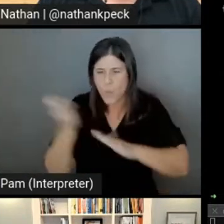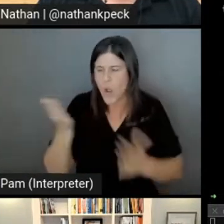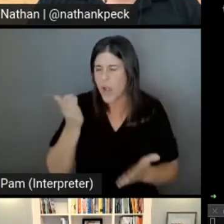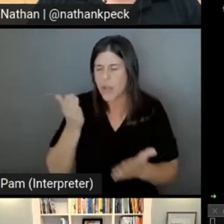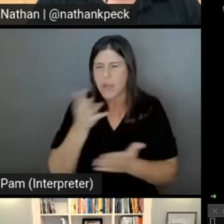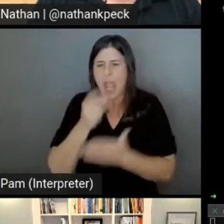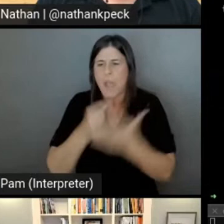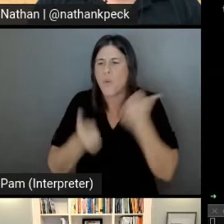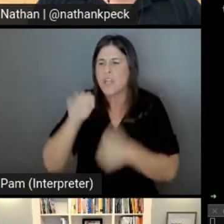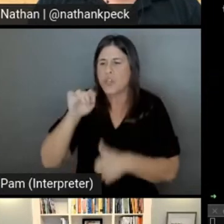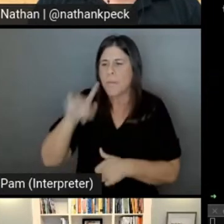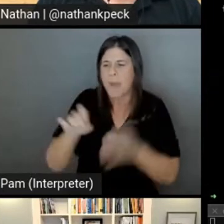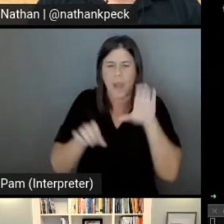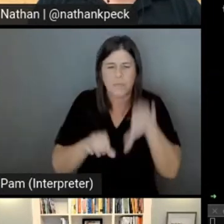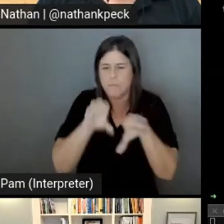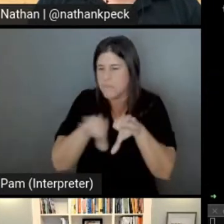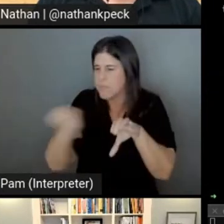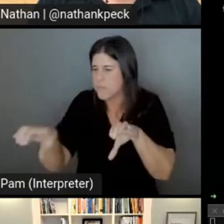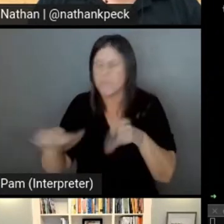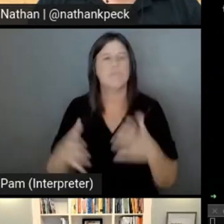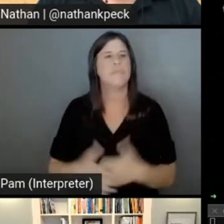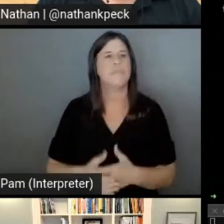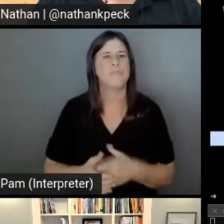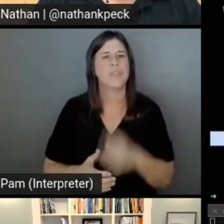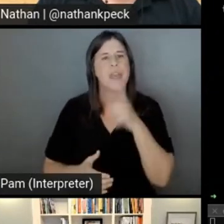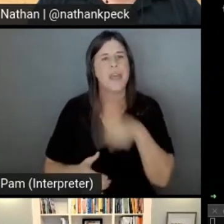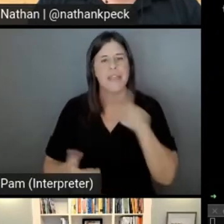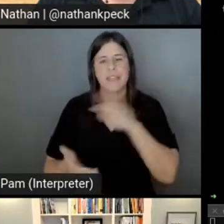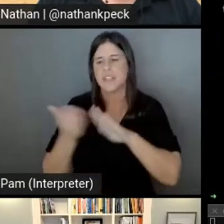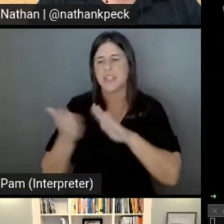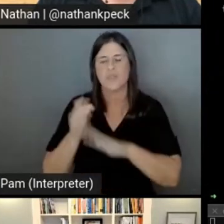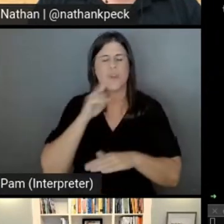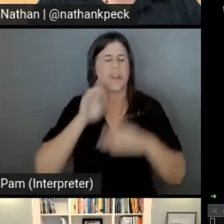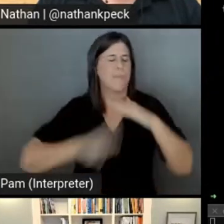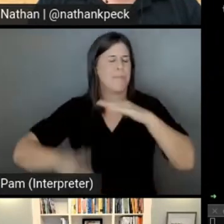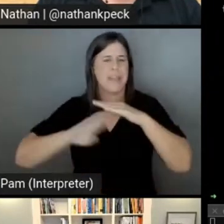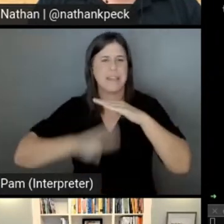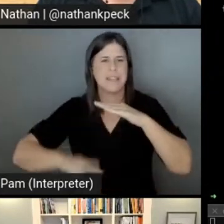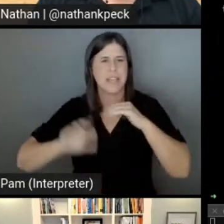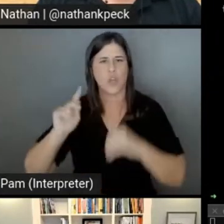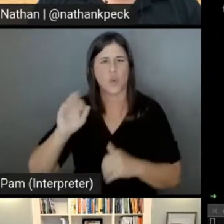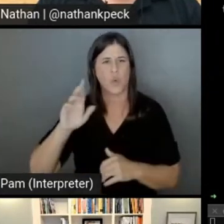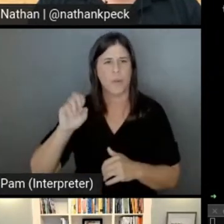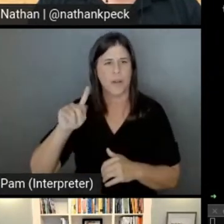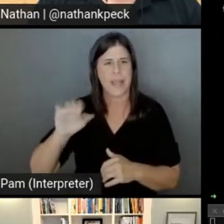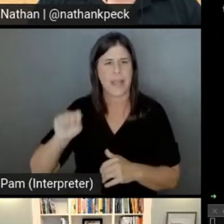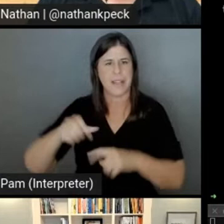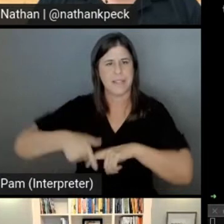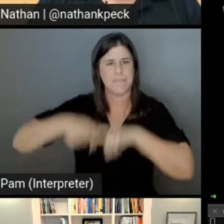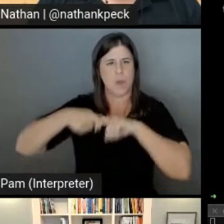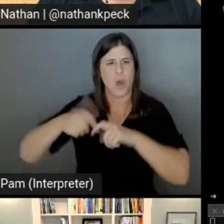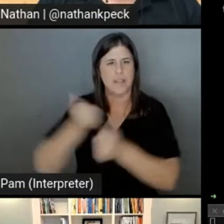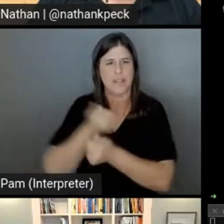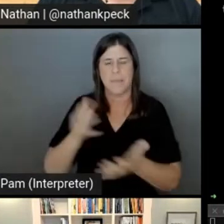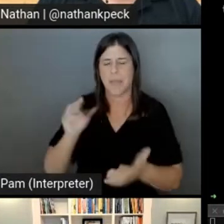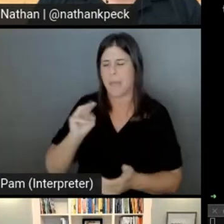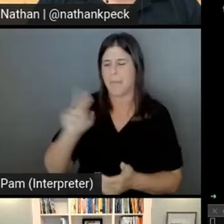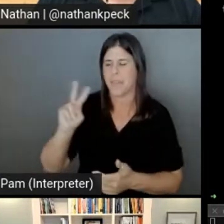next to each other. This is running just a super basic Kubernetes pause image. It's the MVP of demo images.